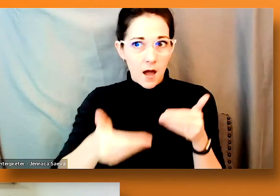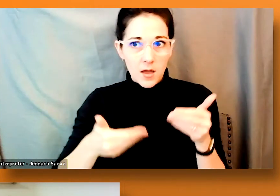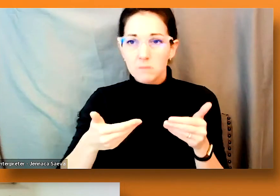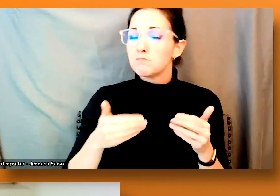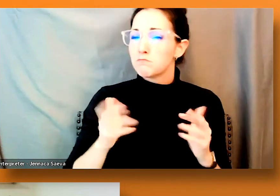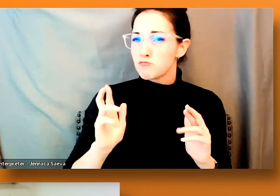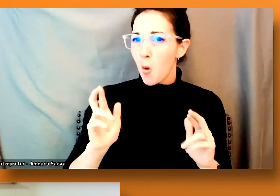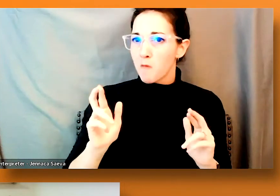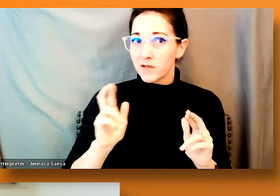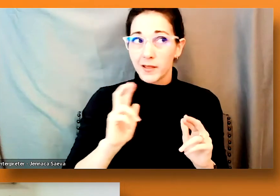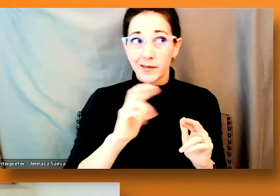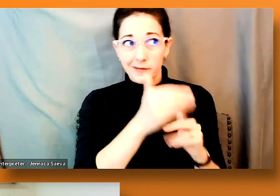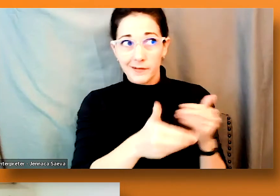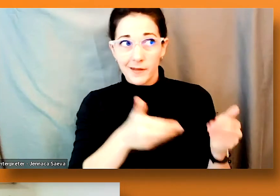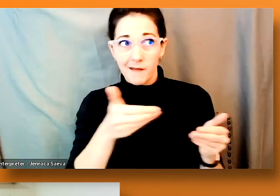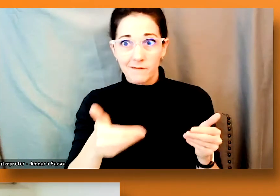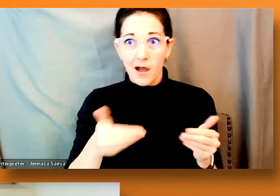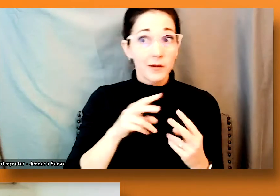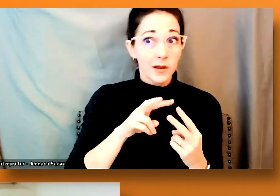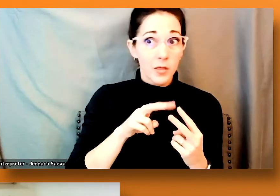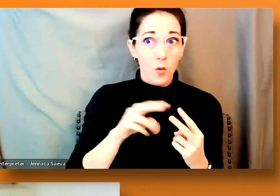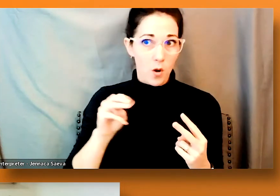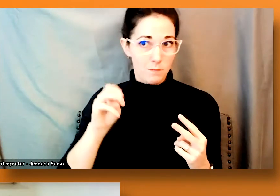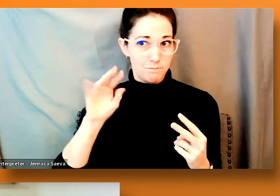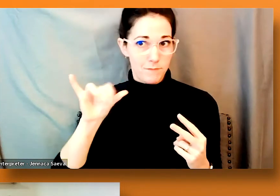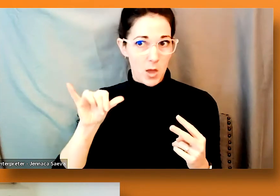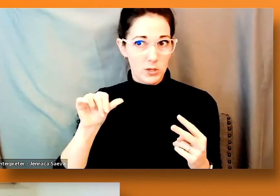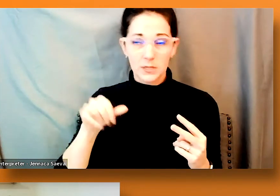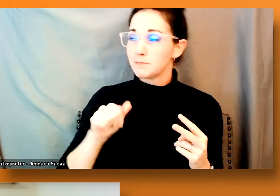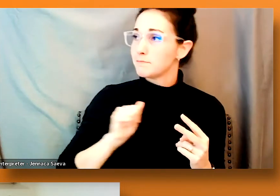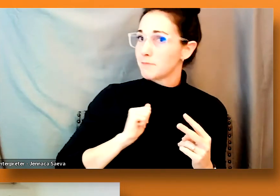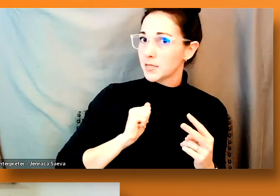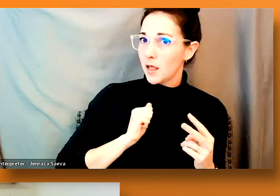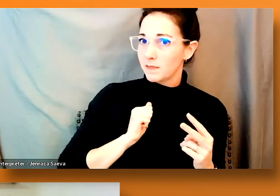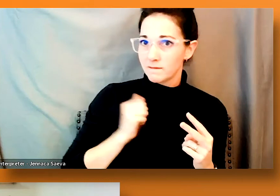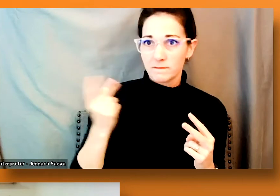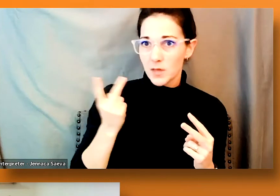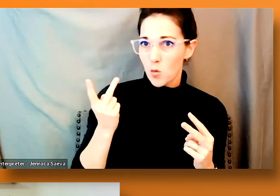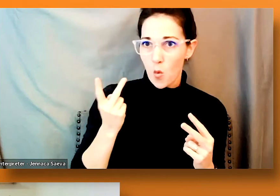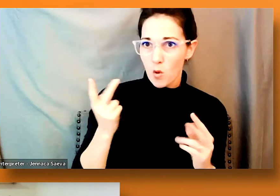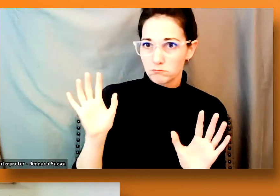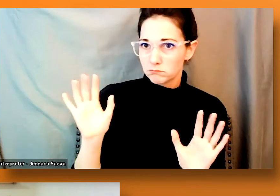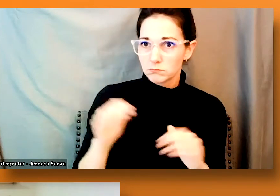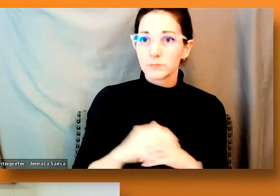Hopefully, they've invited either Mary or myself.